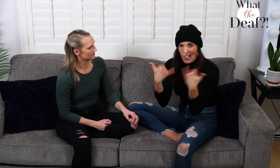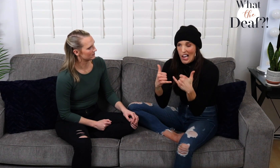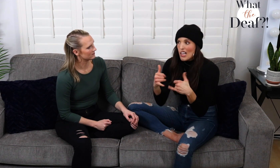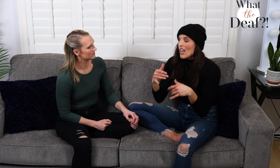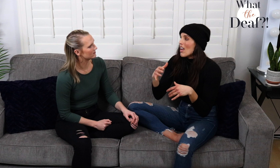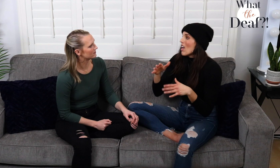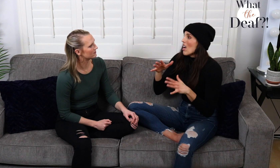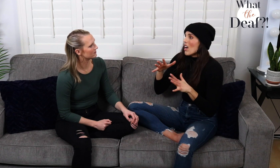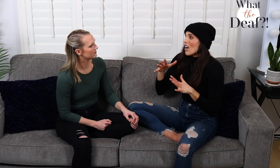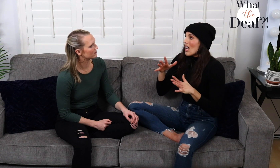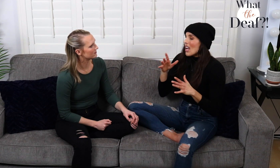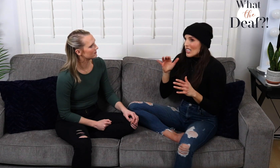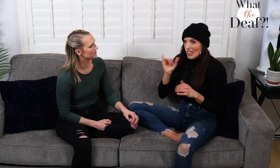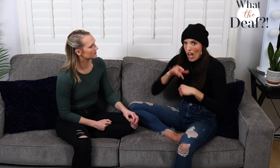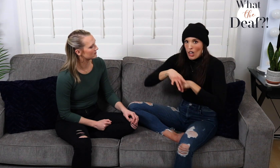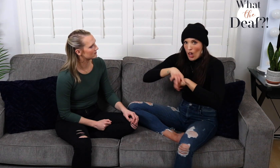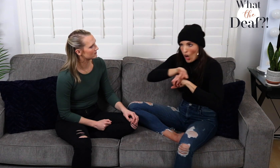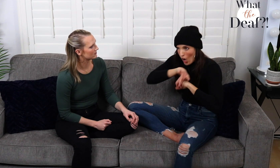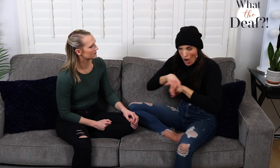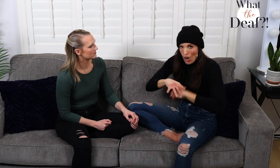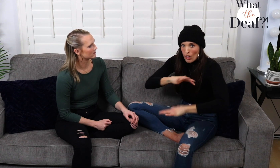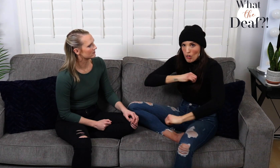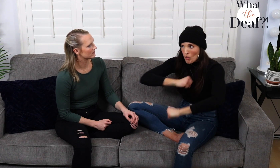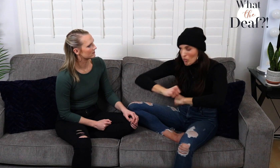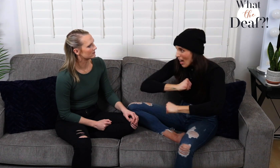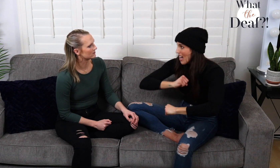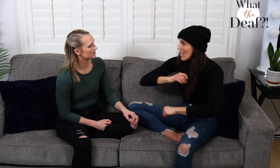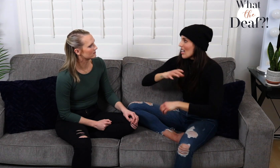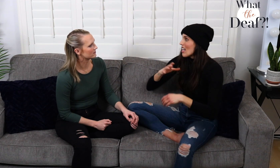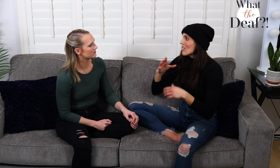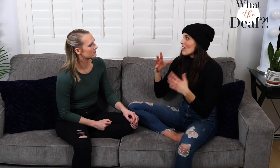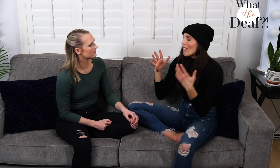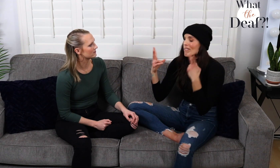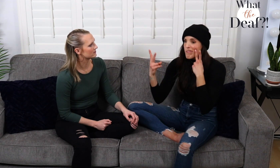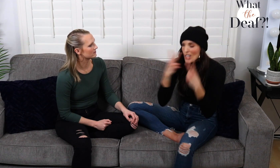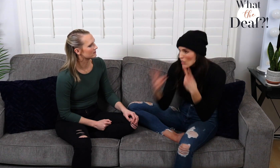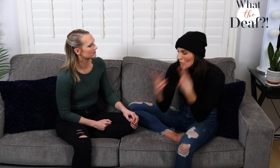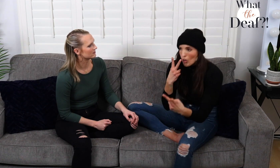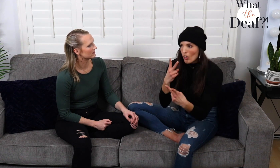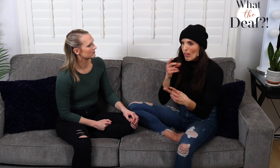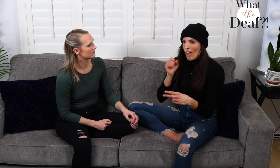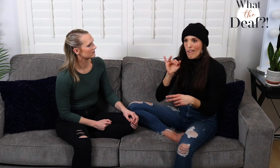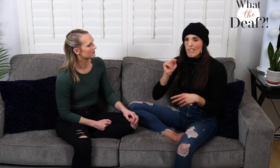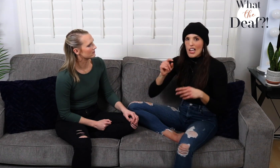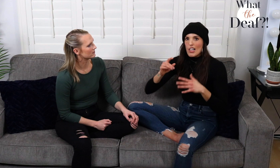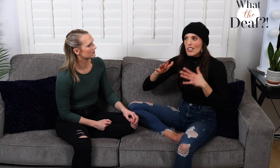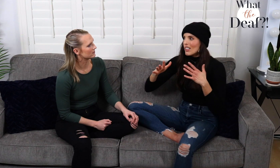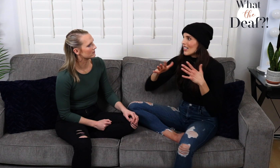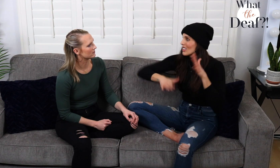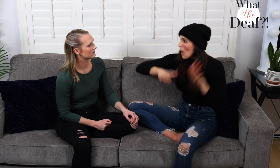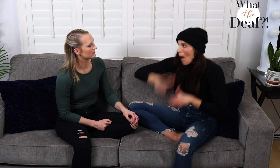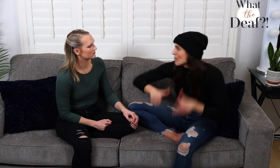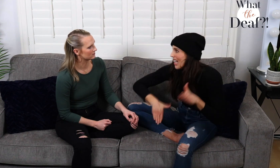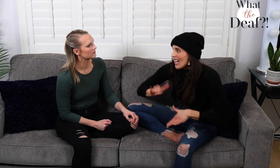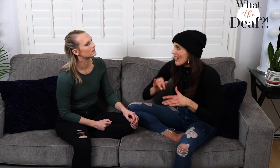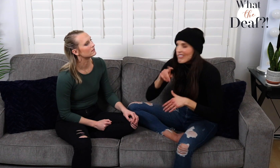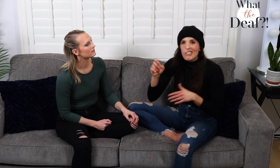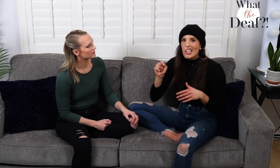people are playing it is like an earthquake. It's so visual and you can see if people stomping